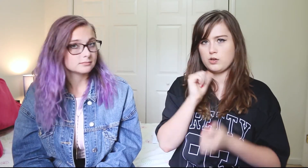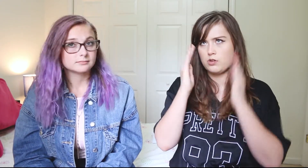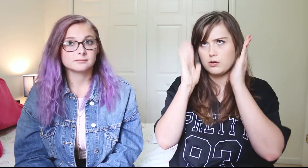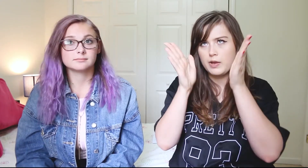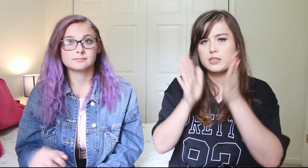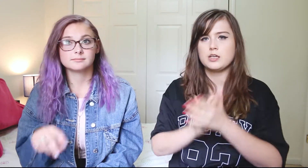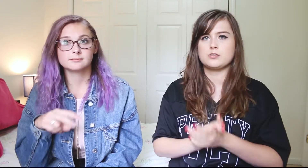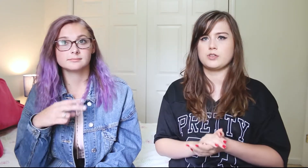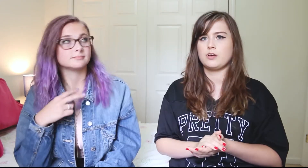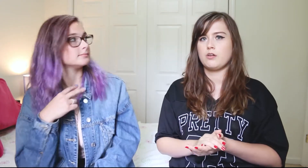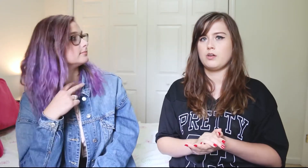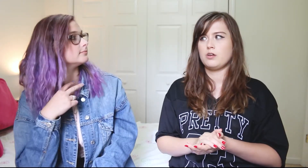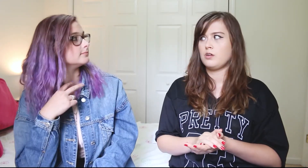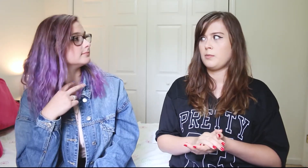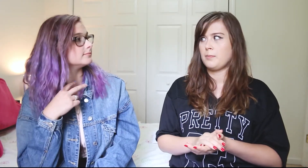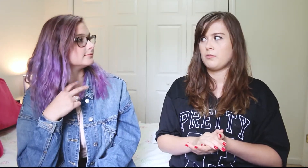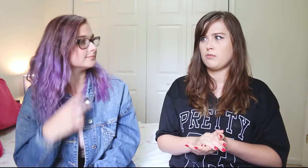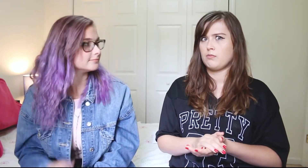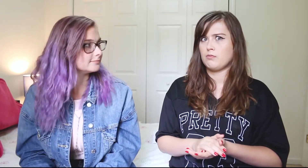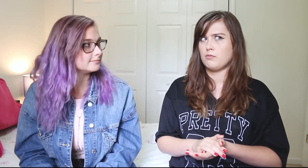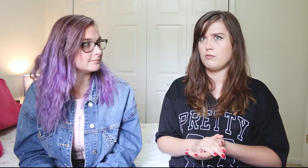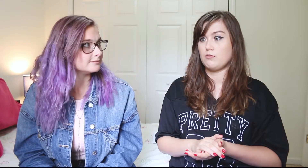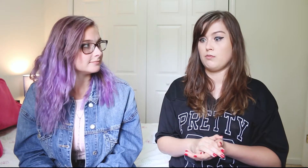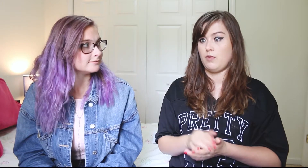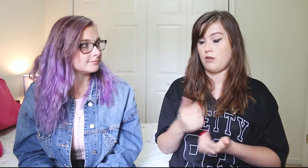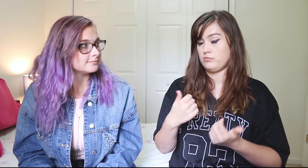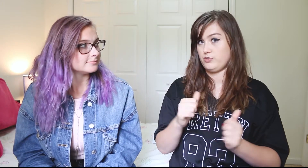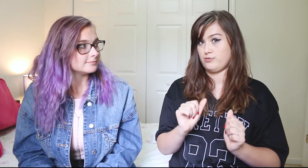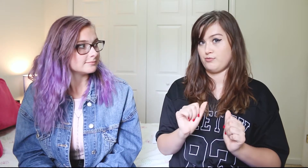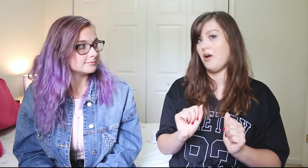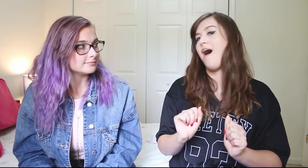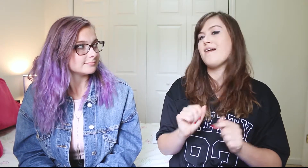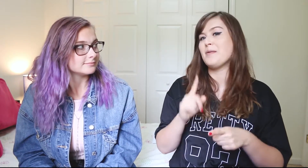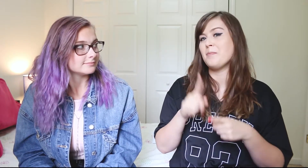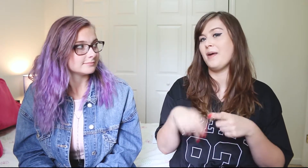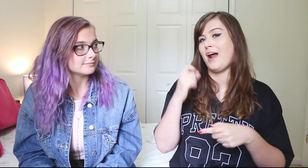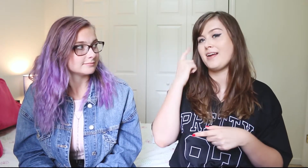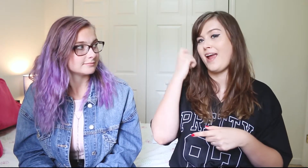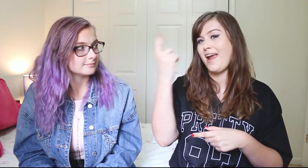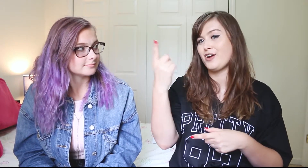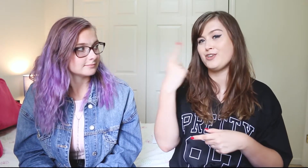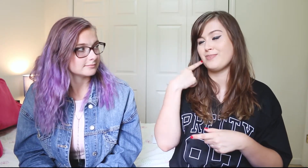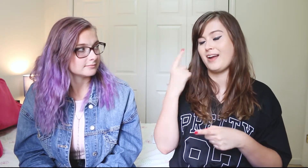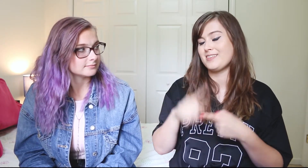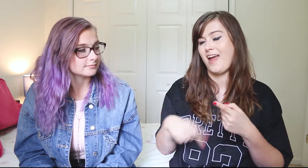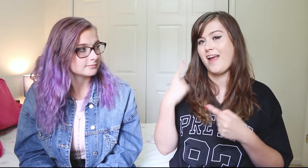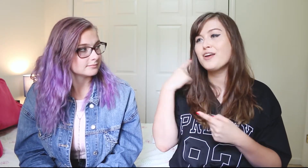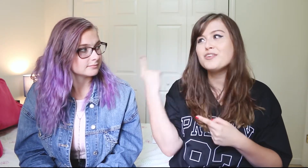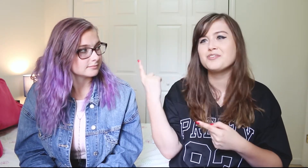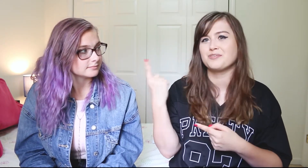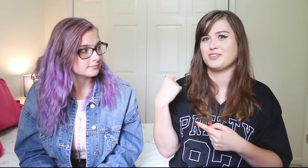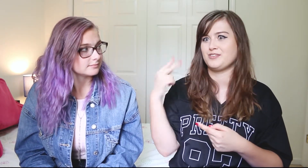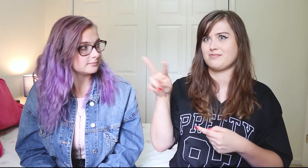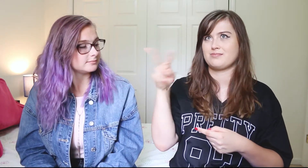The teacher would be like, why aren’t you paying attention, and I’d be like I’m trying I can’t hear you.